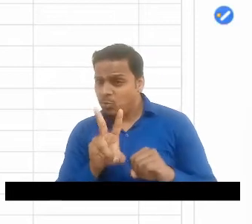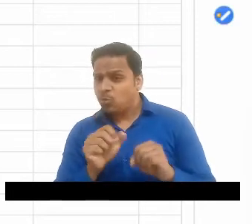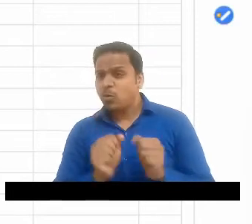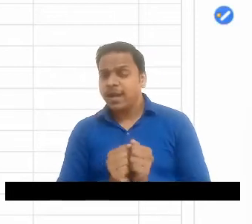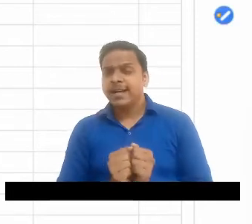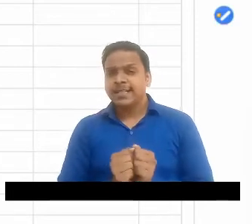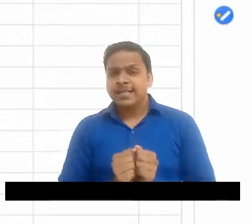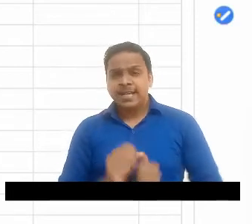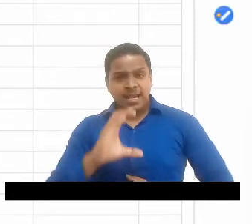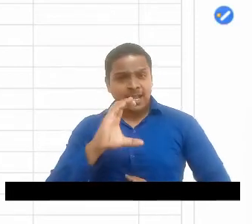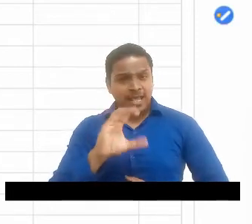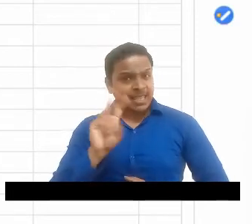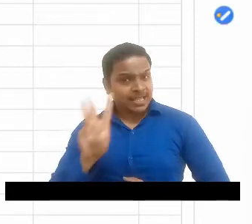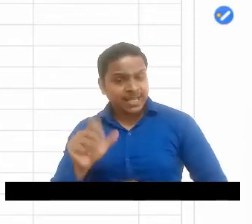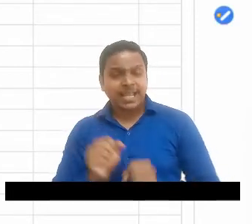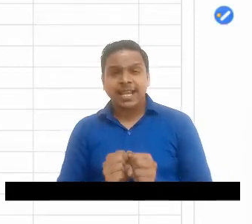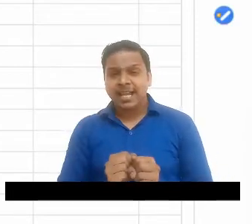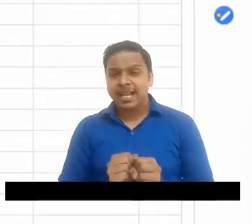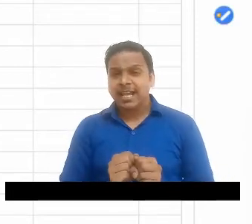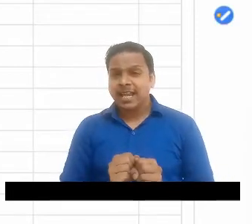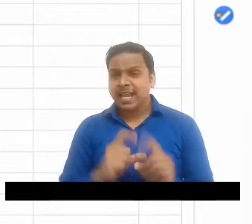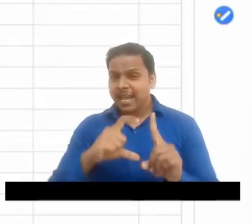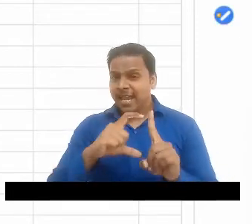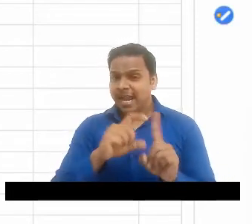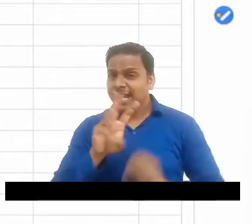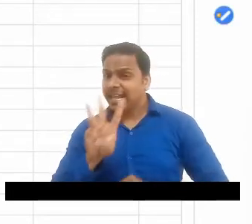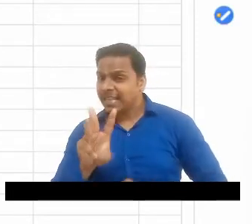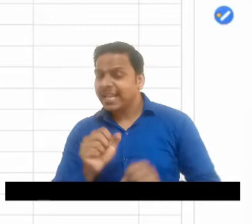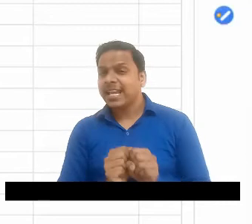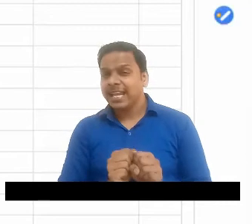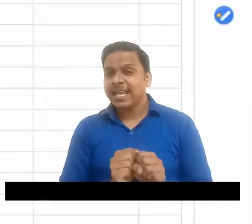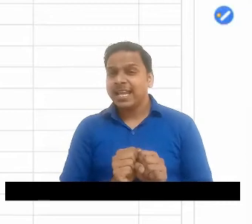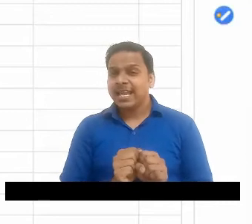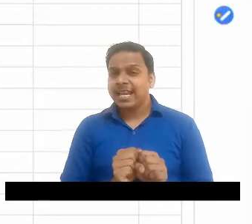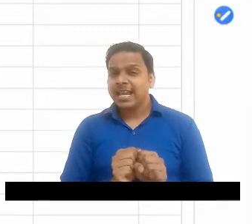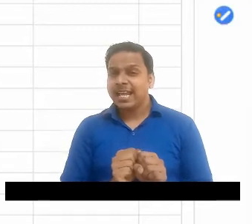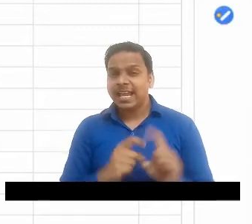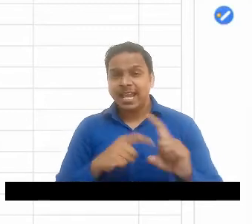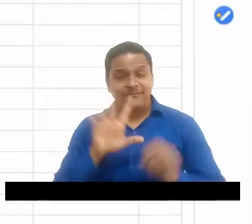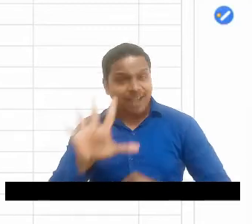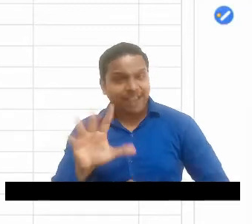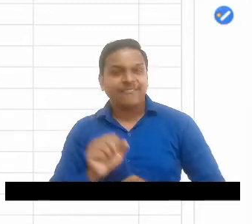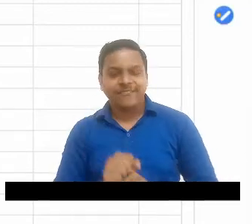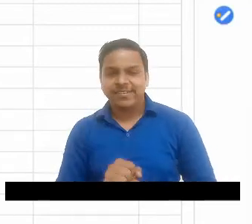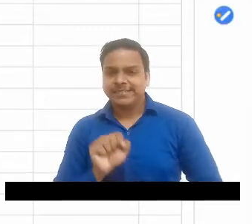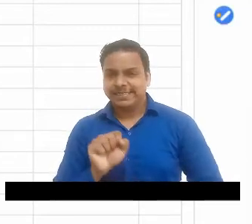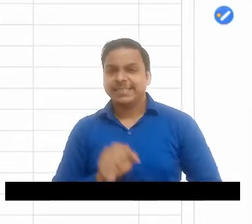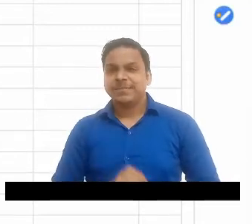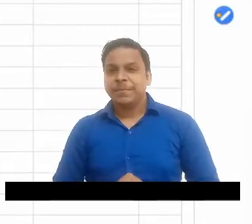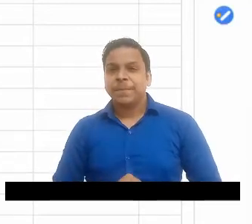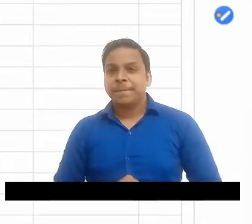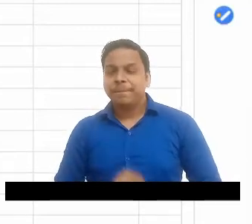B2. This is called C3. This is called D3. This is called D5 right.